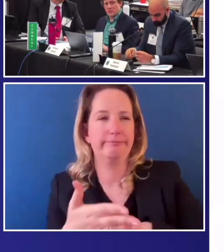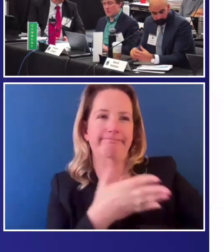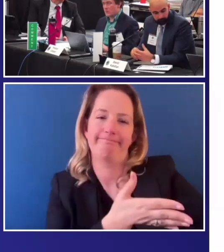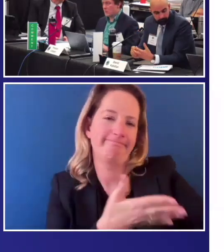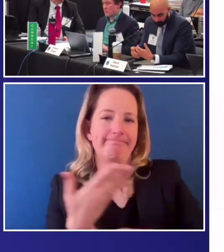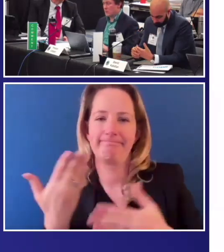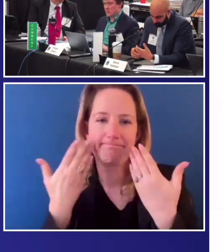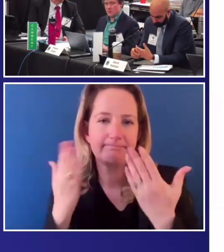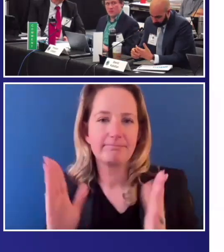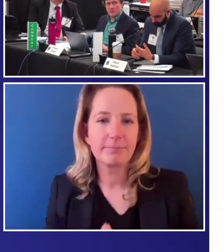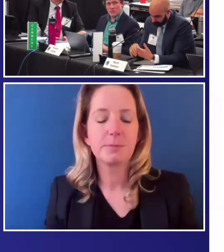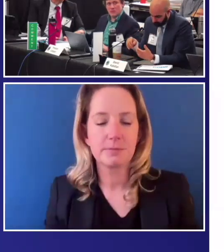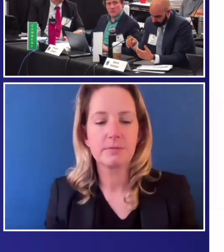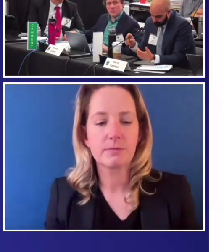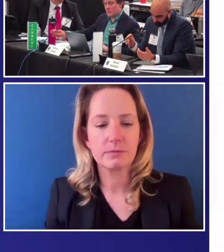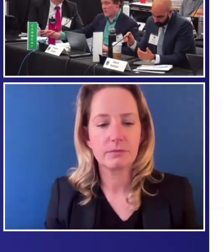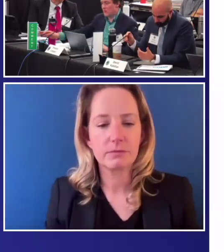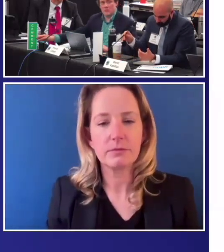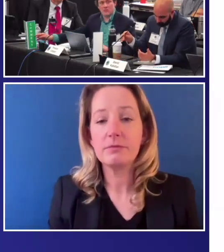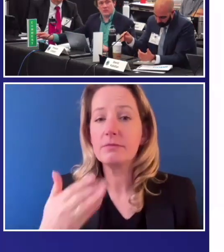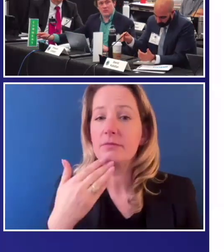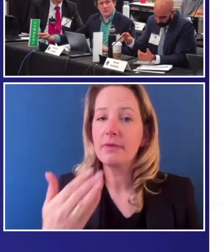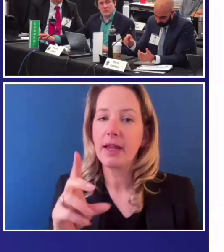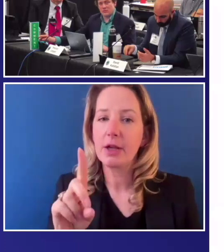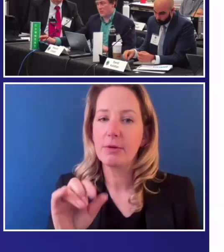Thank you, David. Kristin?